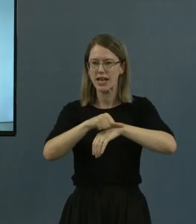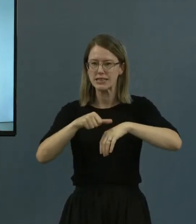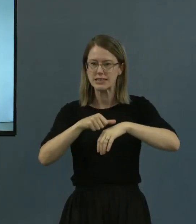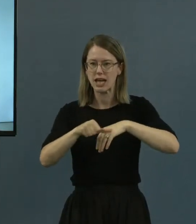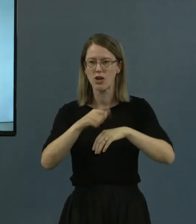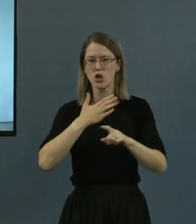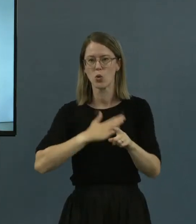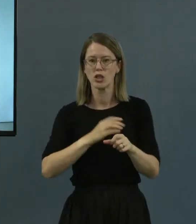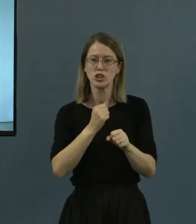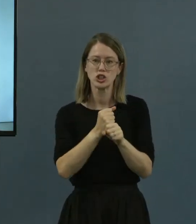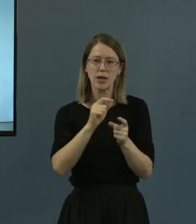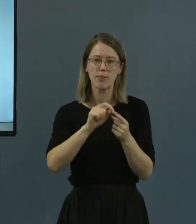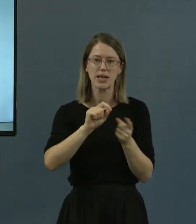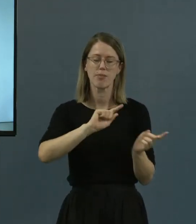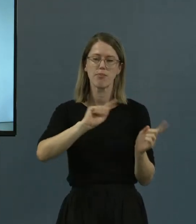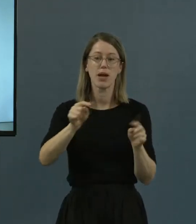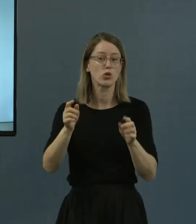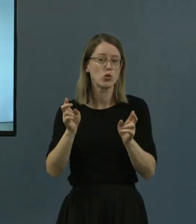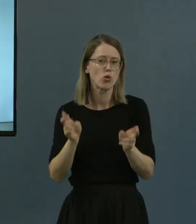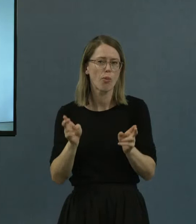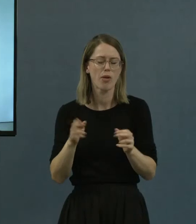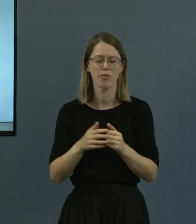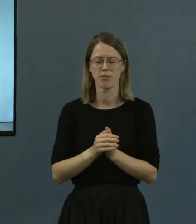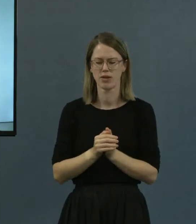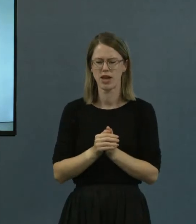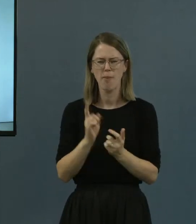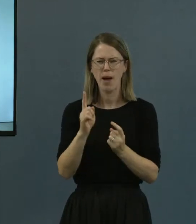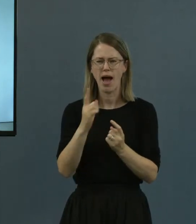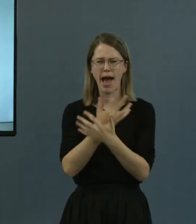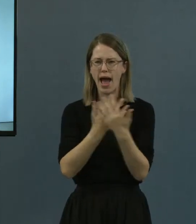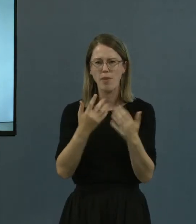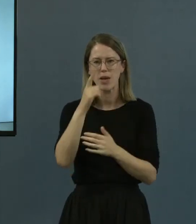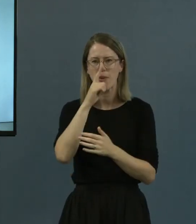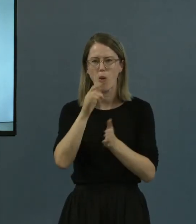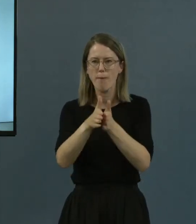when after Easter you want sort